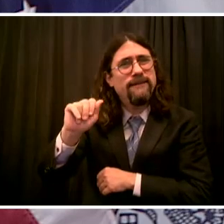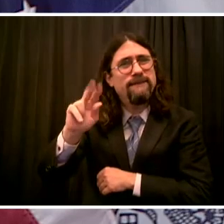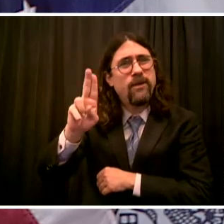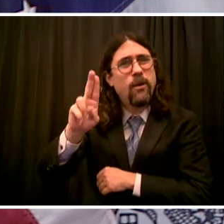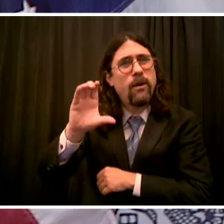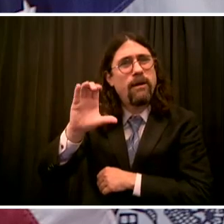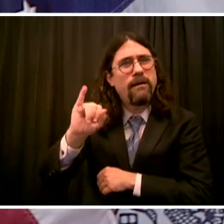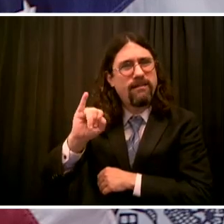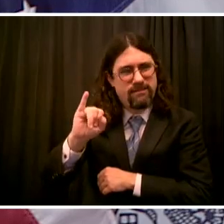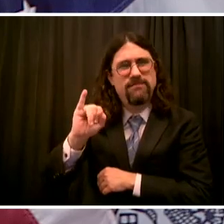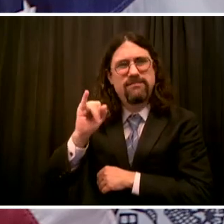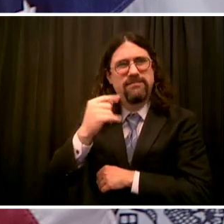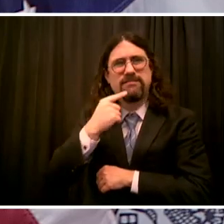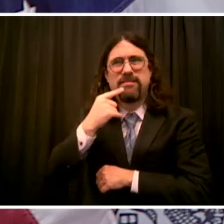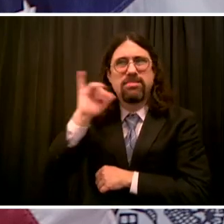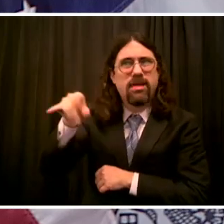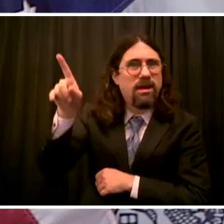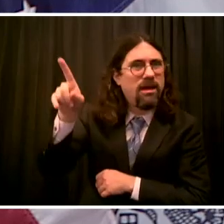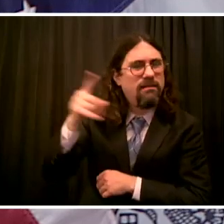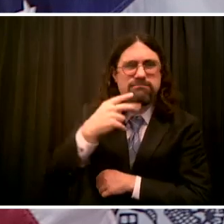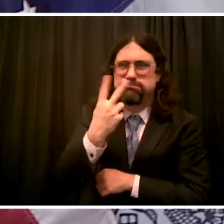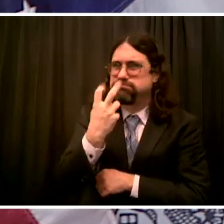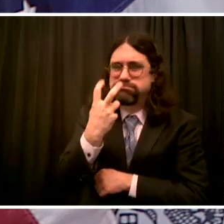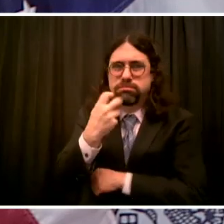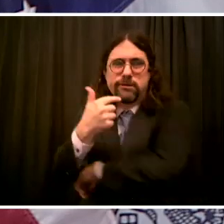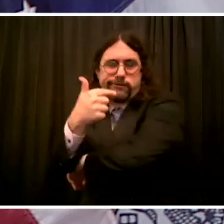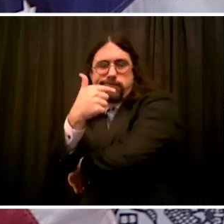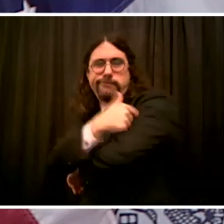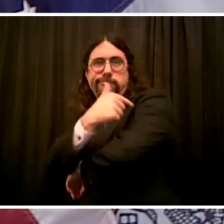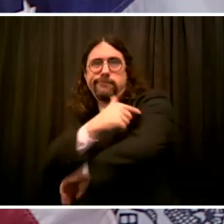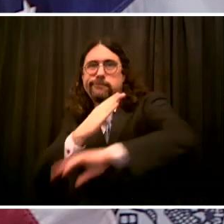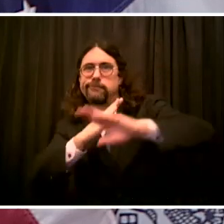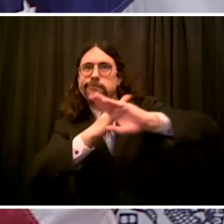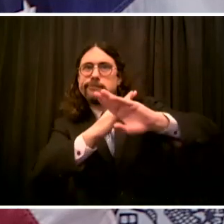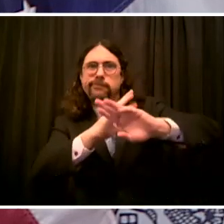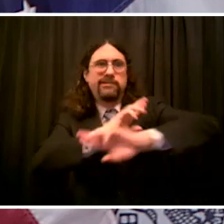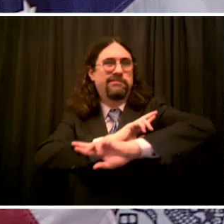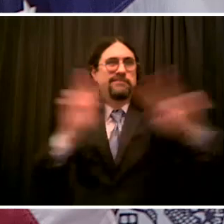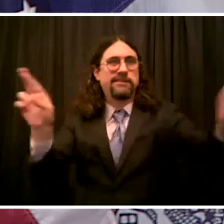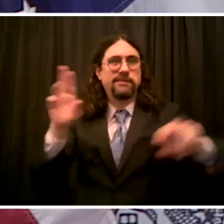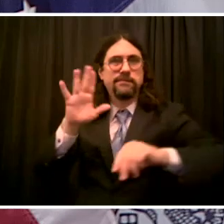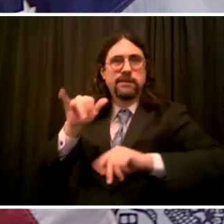THIS HAS TO DO WITH SCHOOLS IN THE FALL, DR. FAUCI PRETTY MUCH RULED OUT ANY VACCINE OR